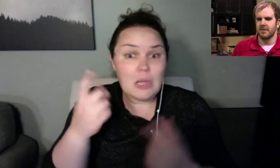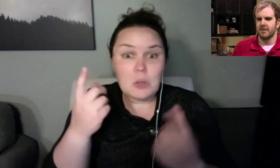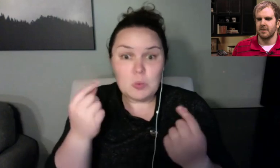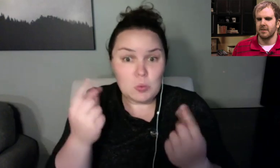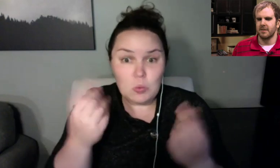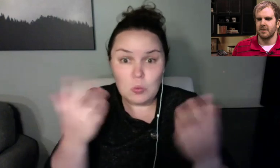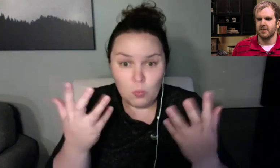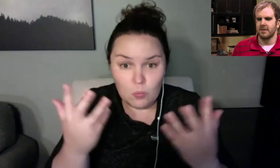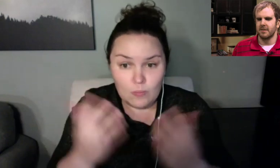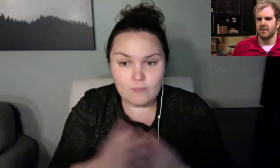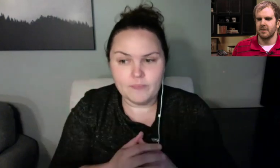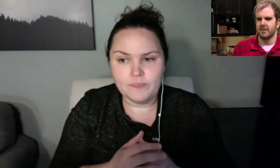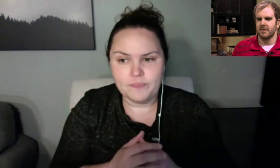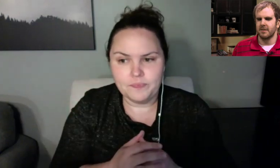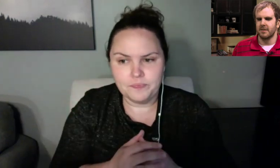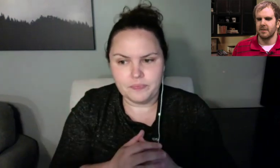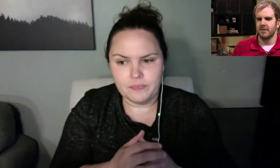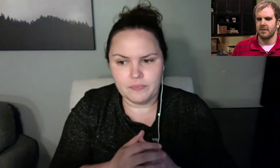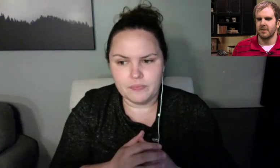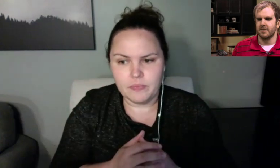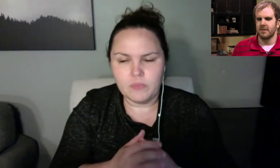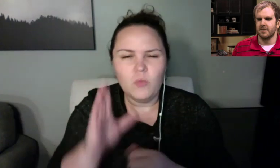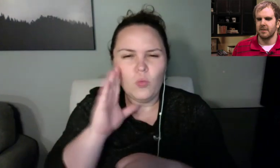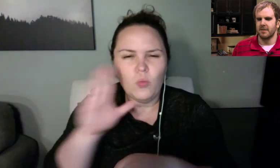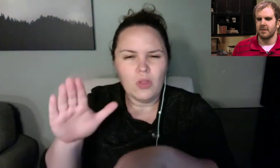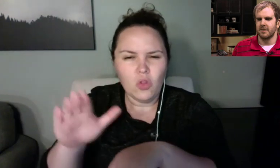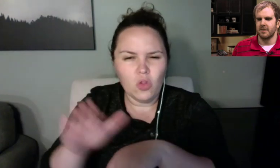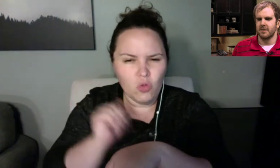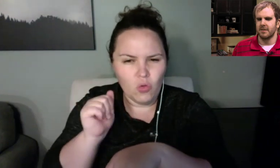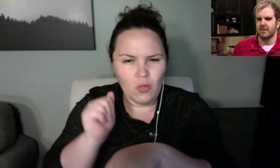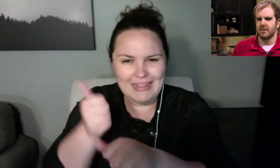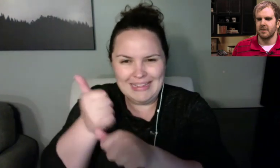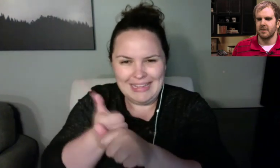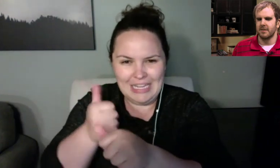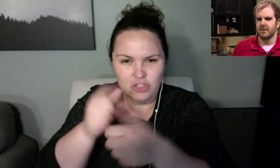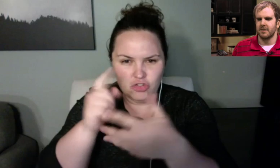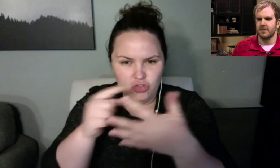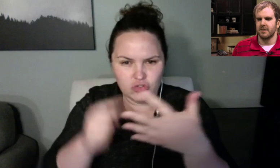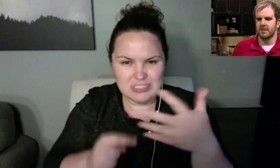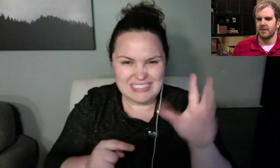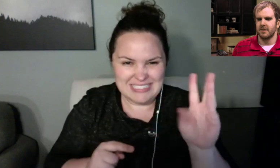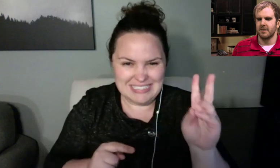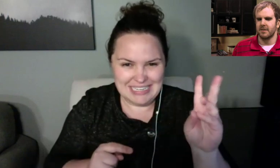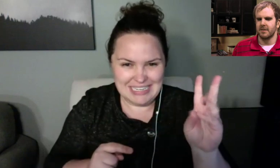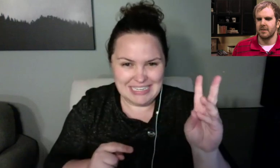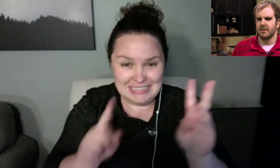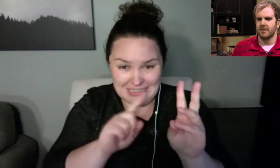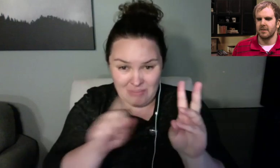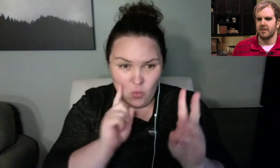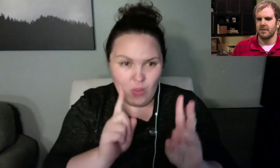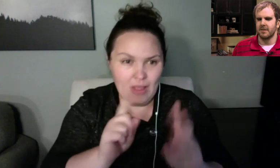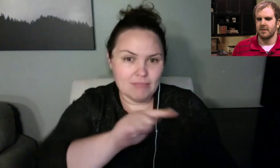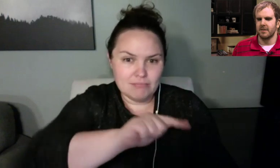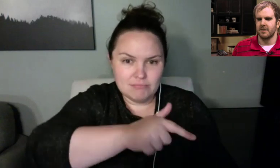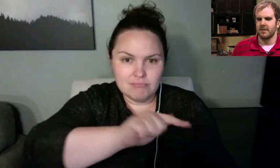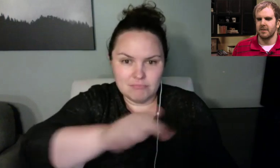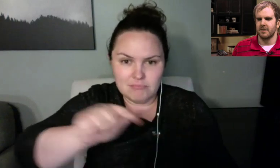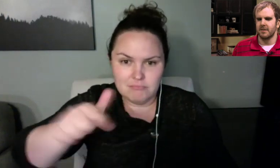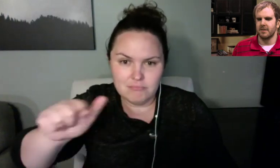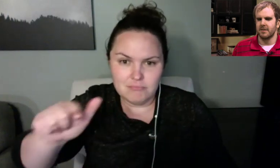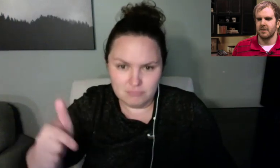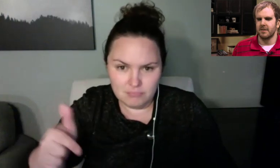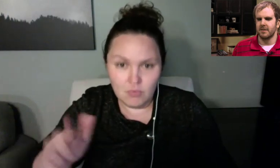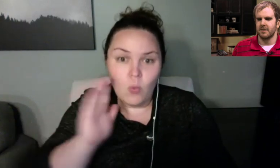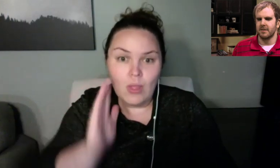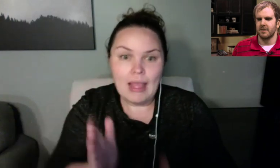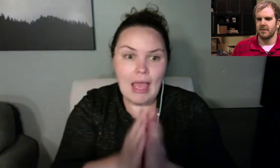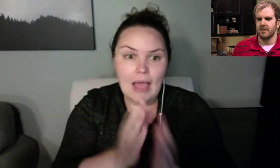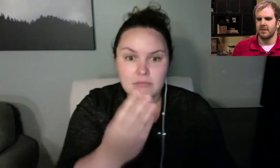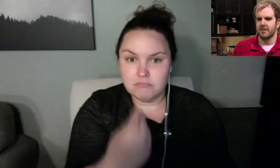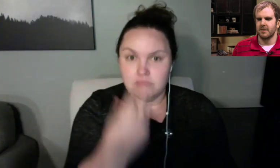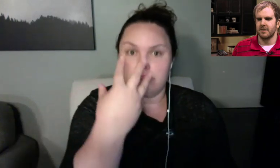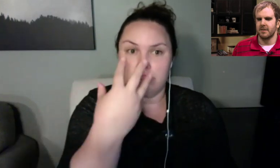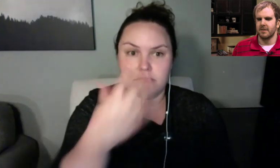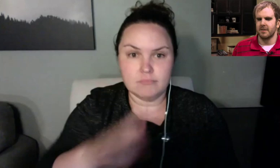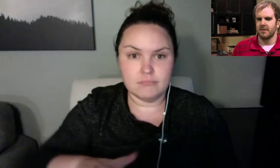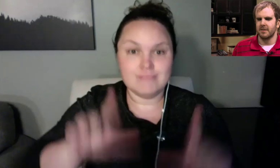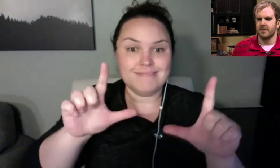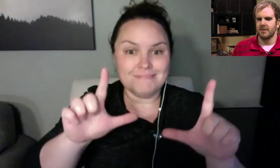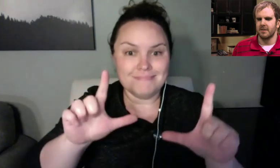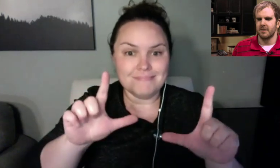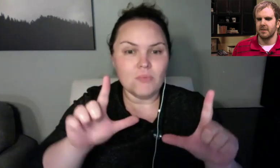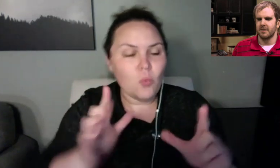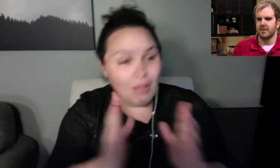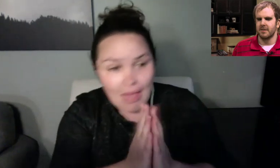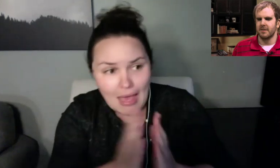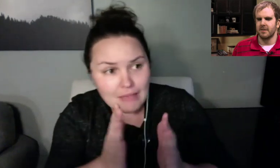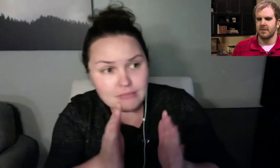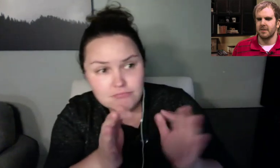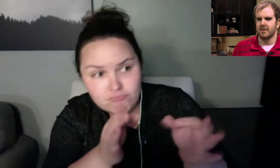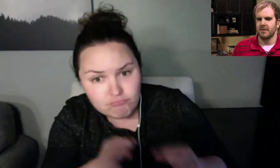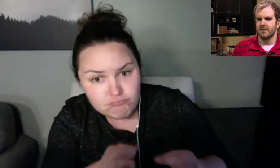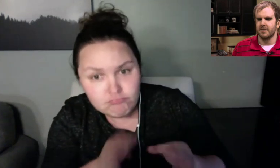do is call on each actor individually to come on screen and say a few words and take questions